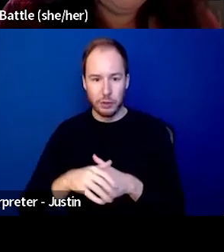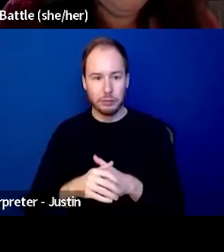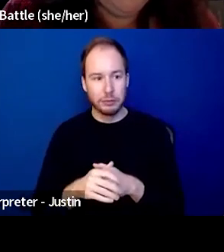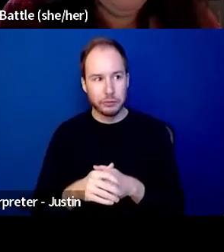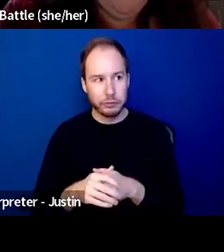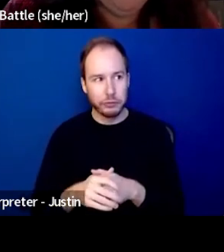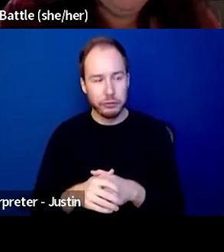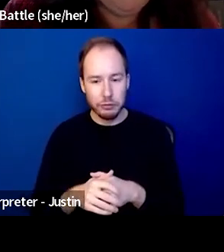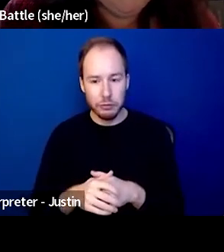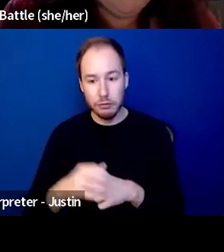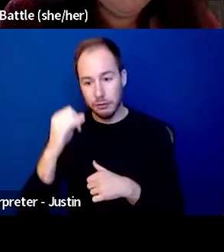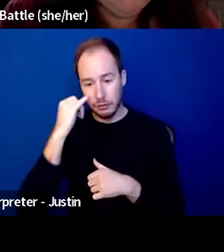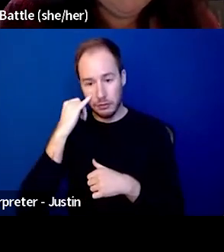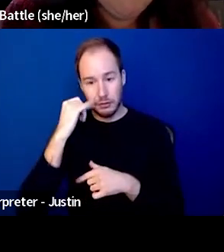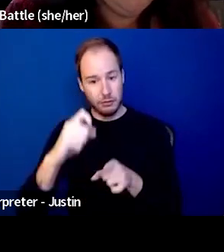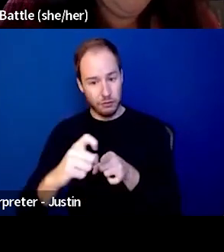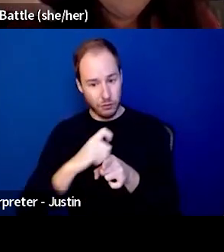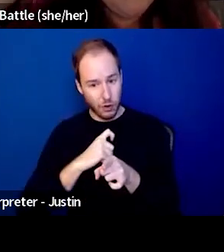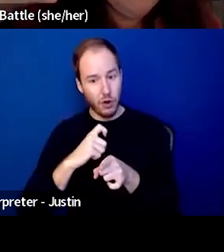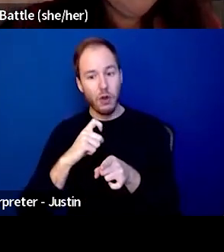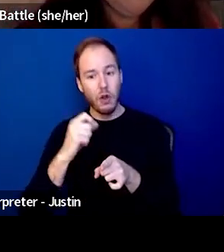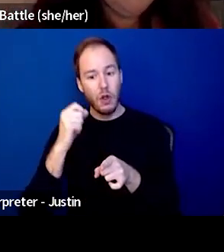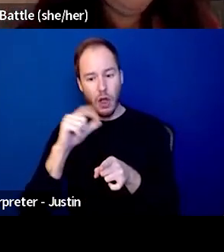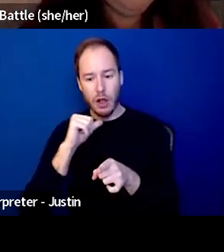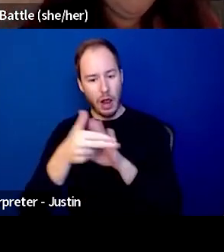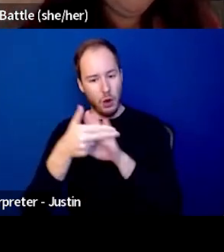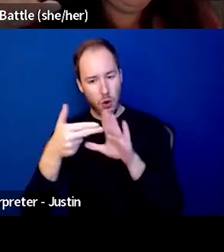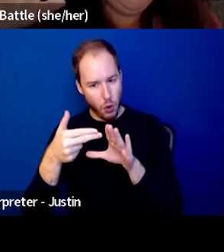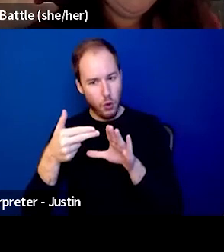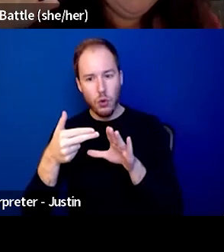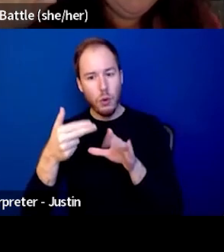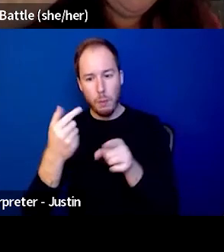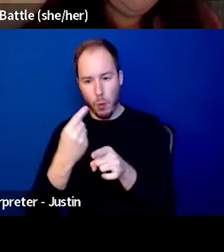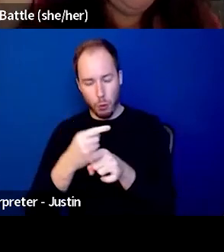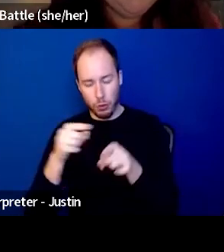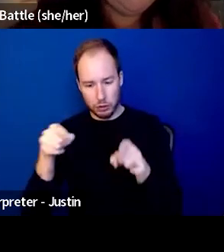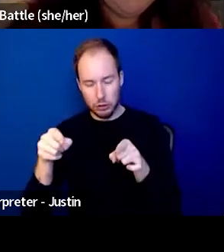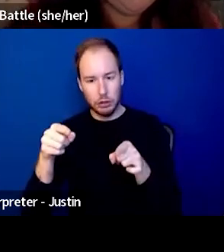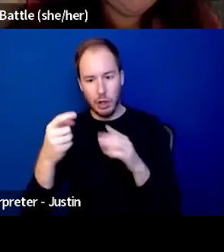And so if a call comes in that didn't get coded appropriately and still needs us,